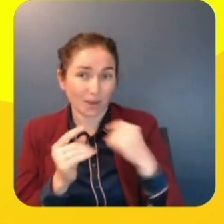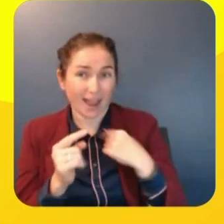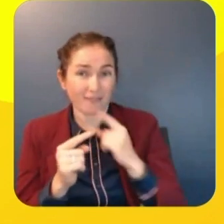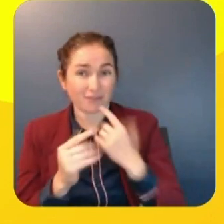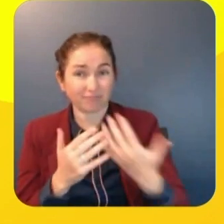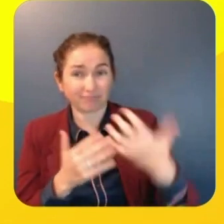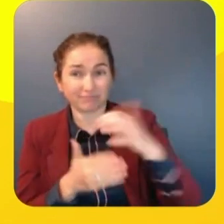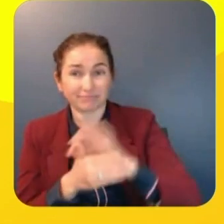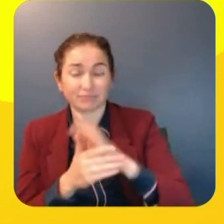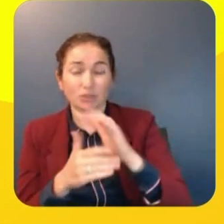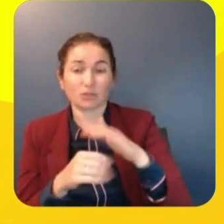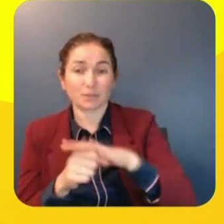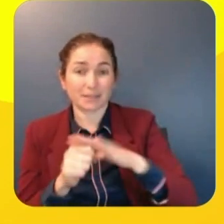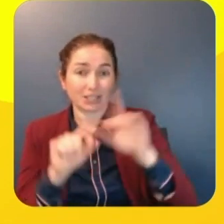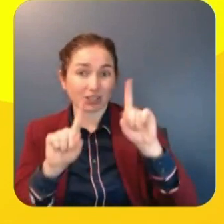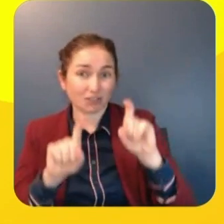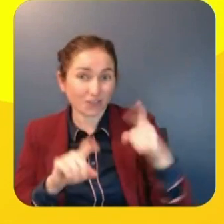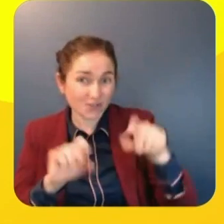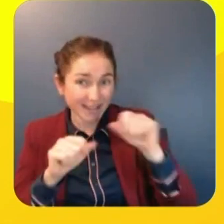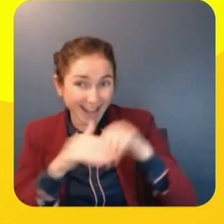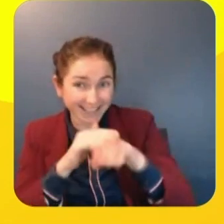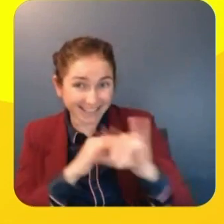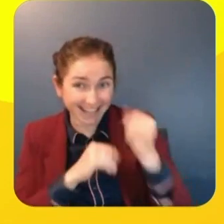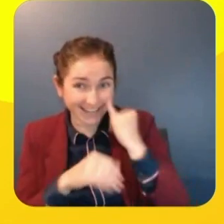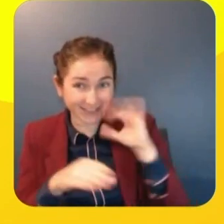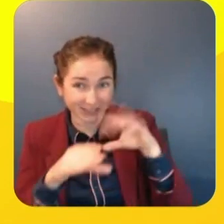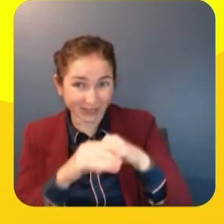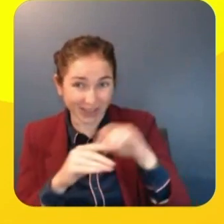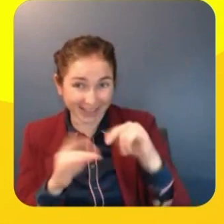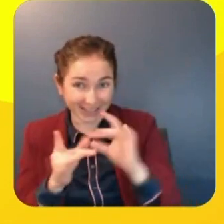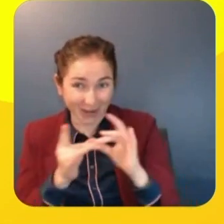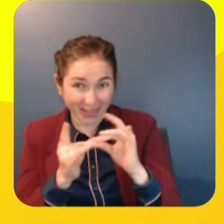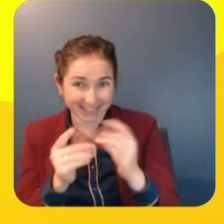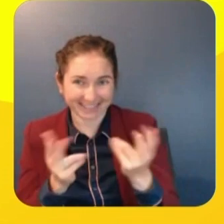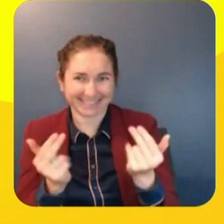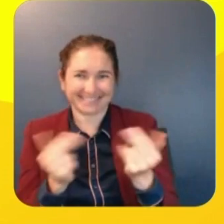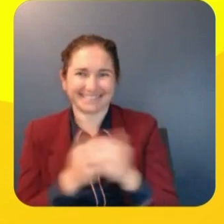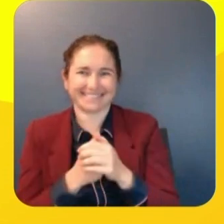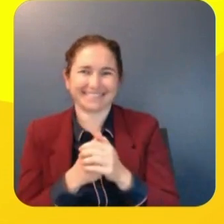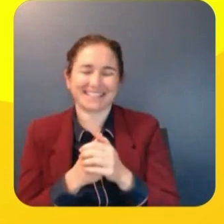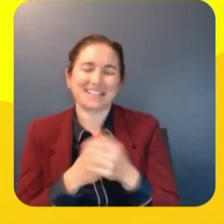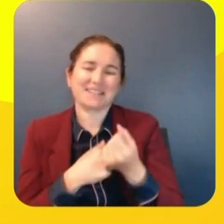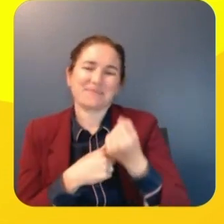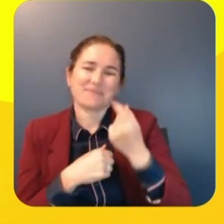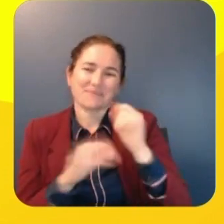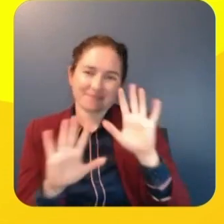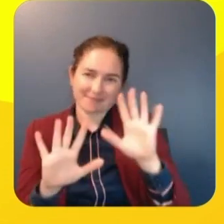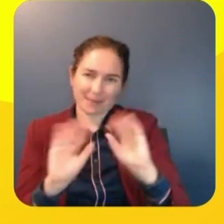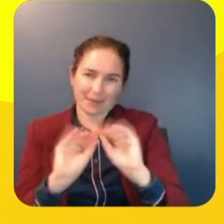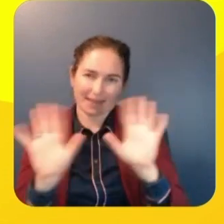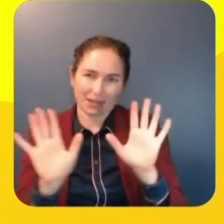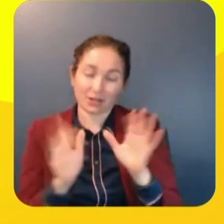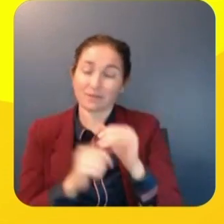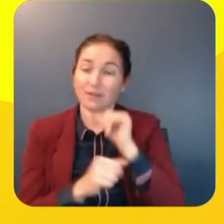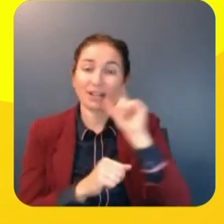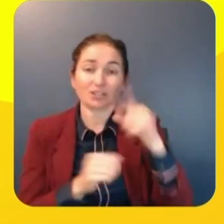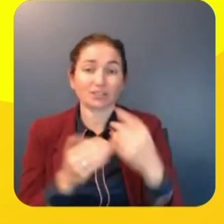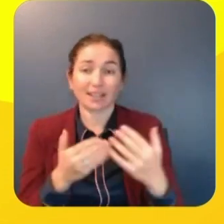that you have access to if you join the coalition? Look, let me be clear. We're not just collecting more DEI data,